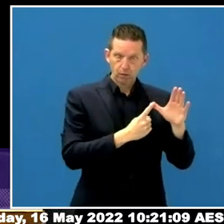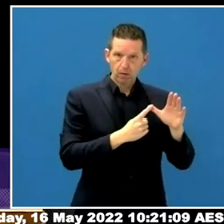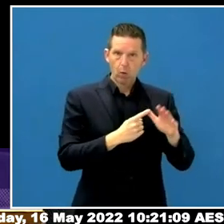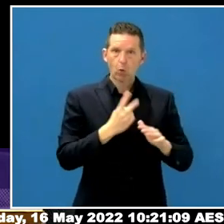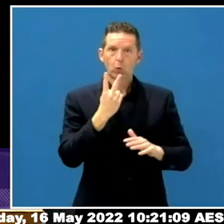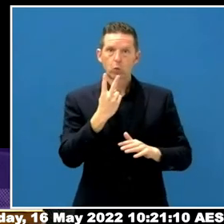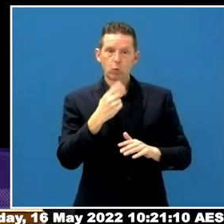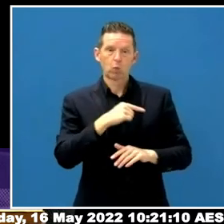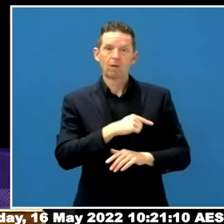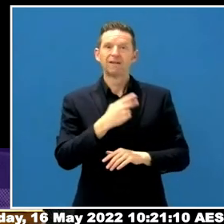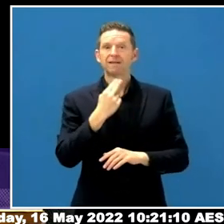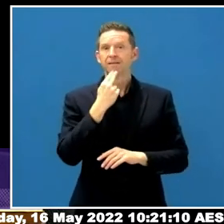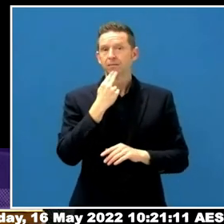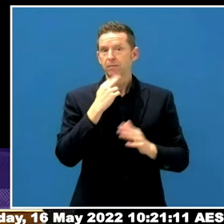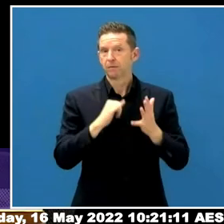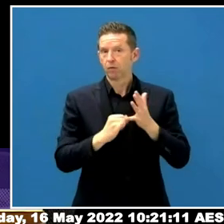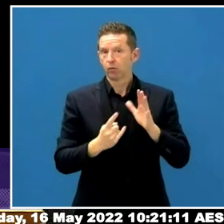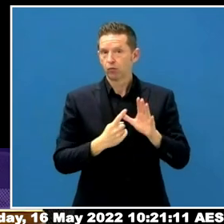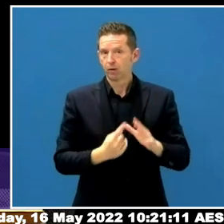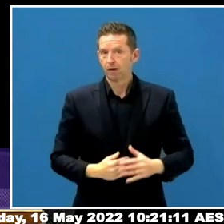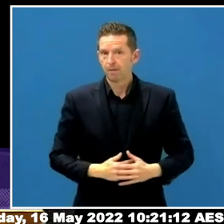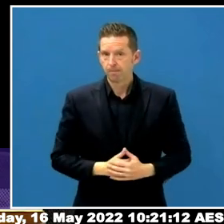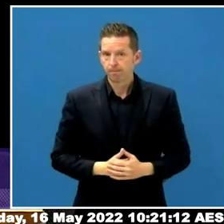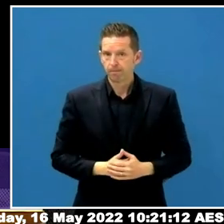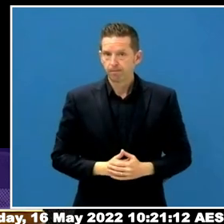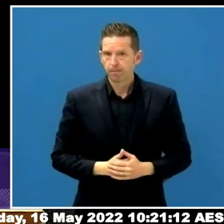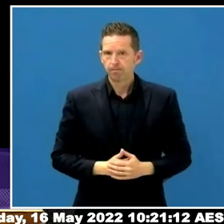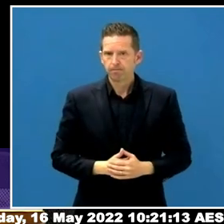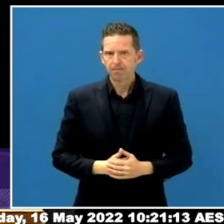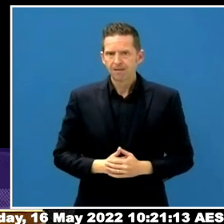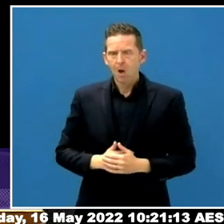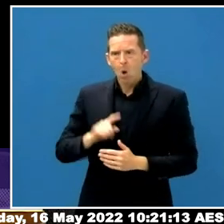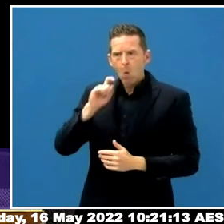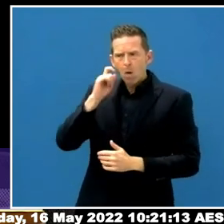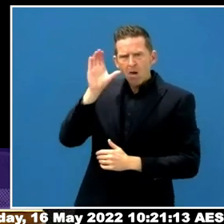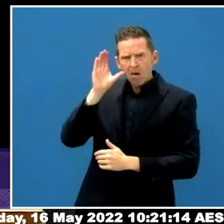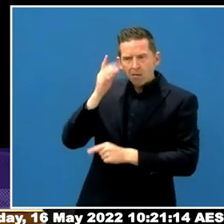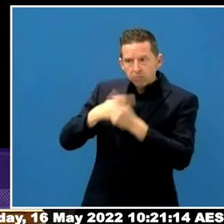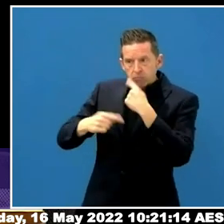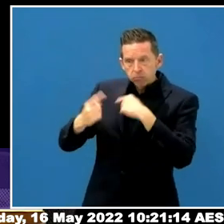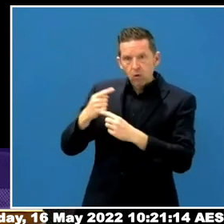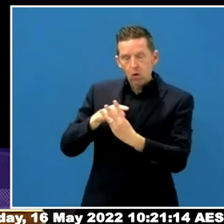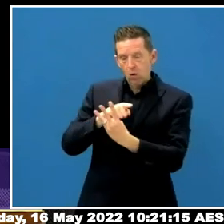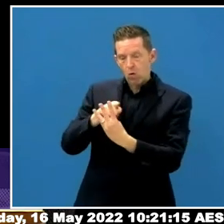Australia. You will hear evidence from the parents of three young men with disability